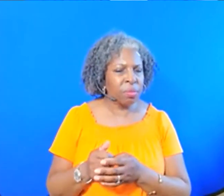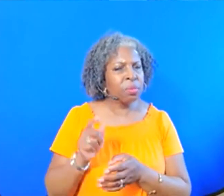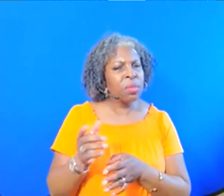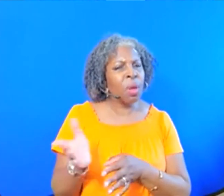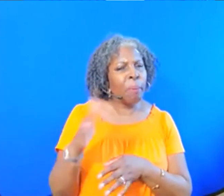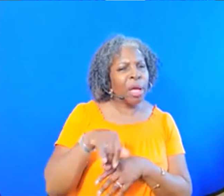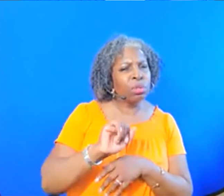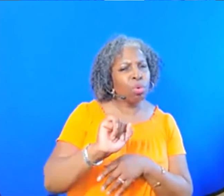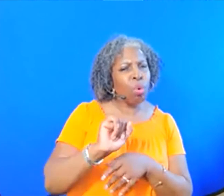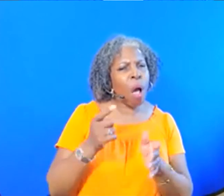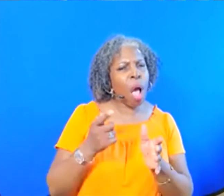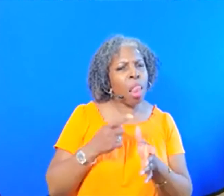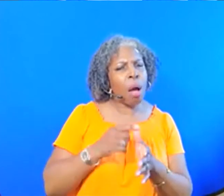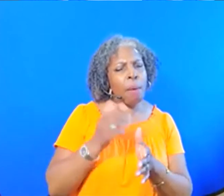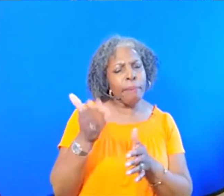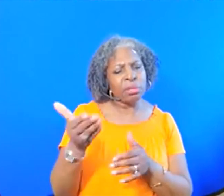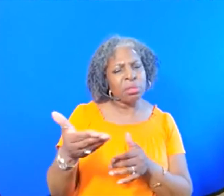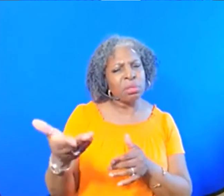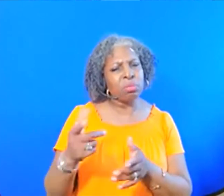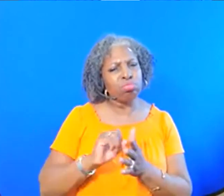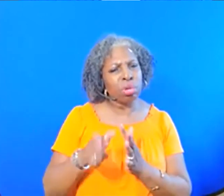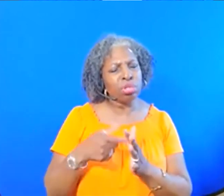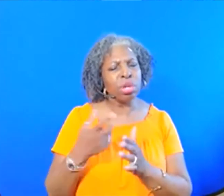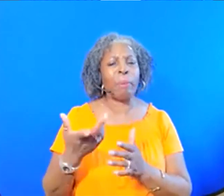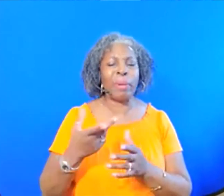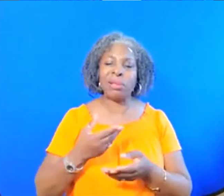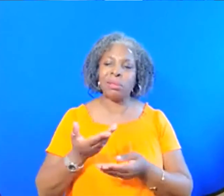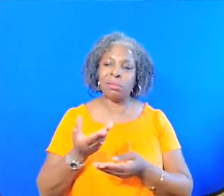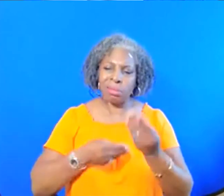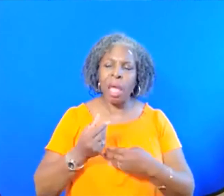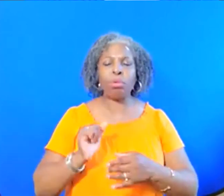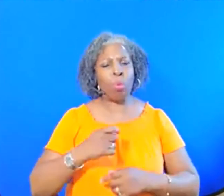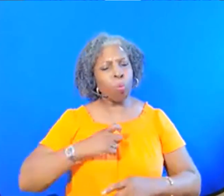because you described your personal motivation, then you so talk about the people there,